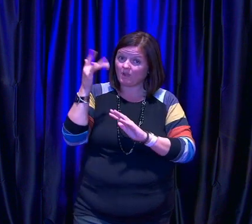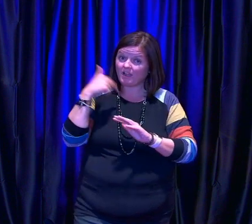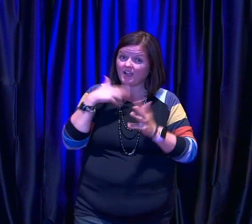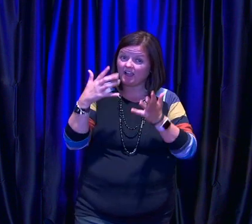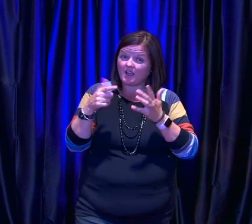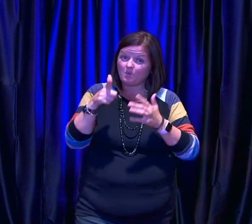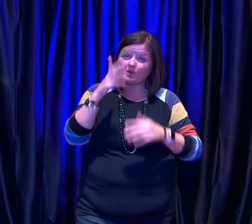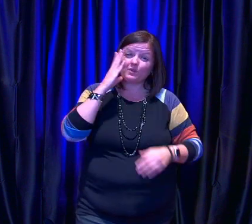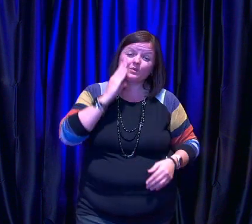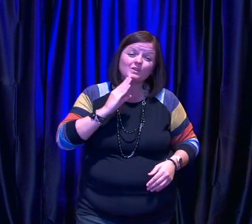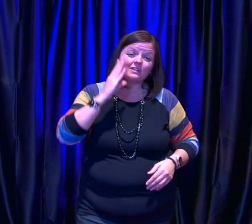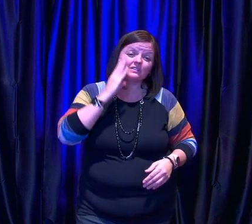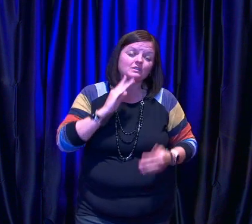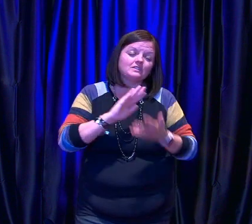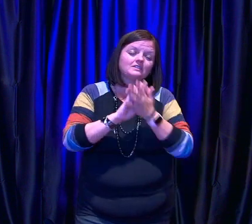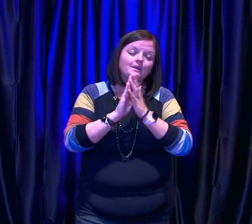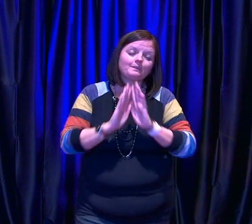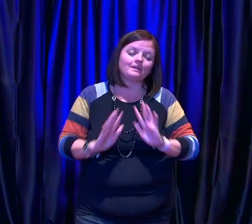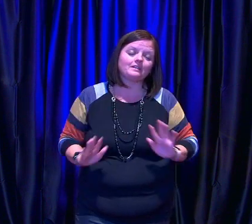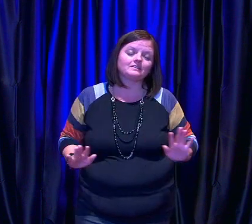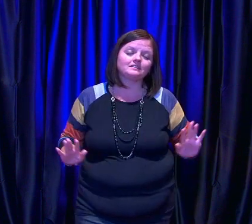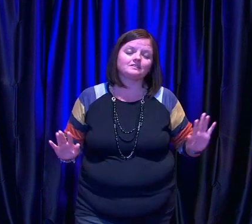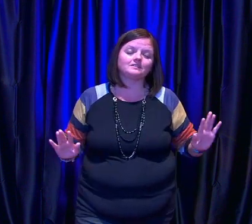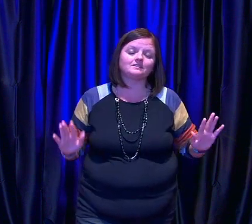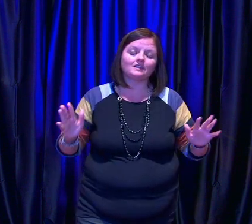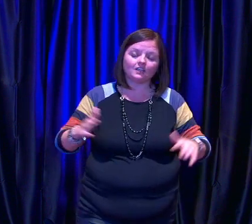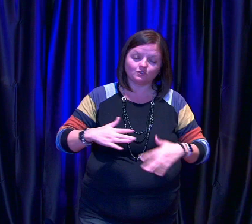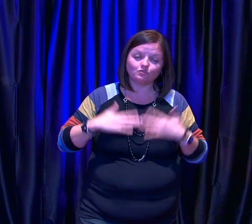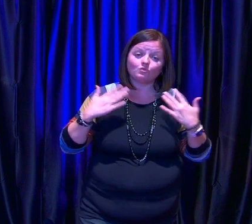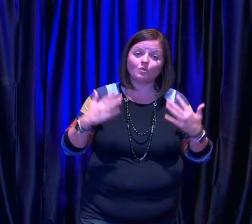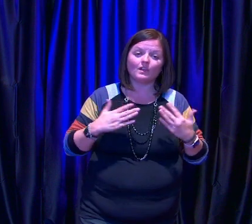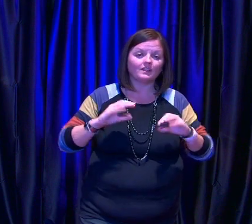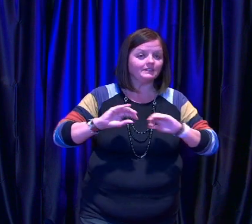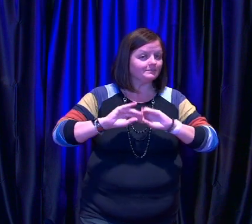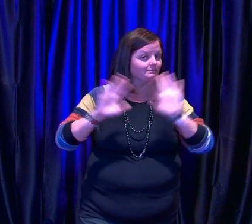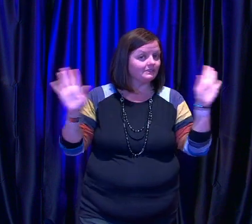experience peace and joy completely